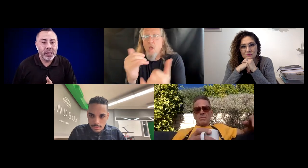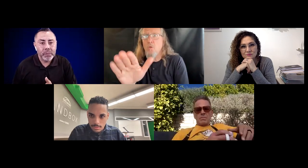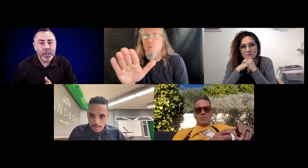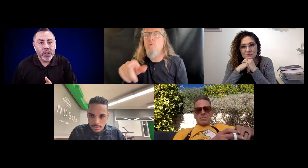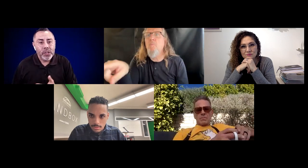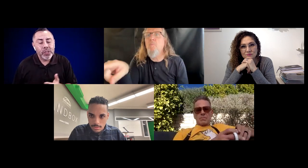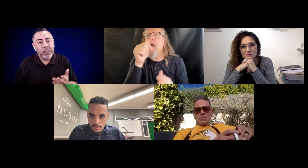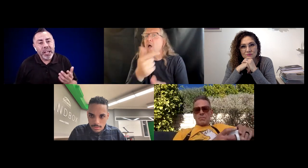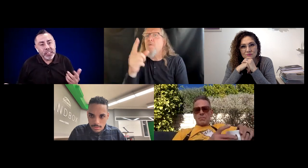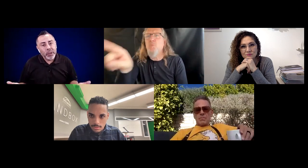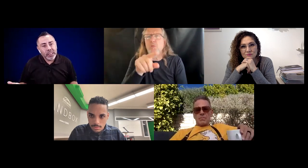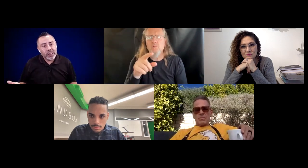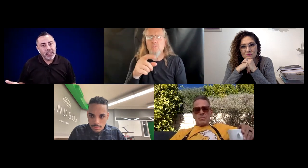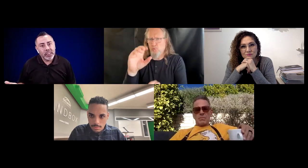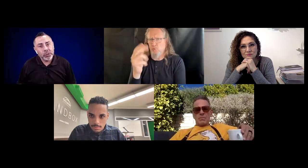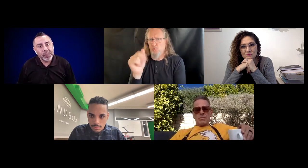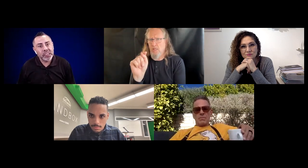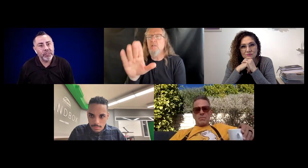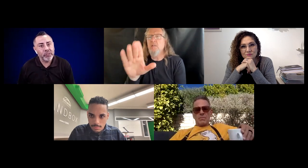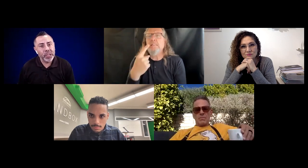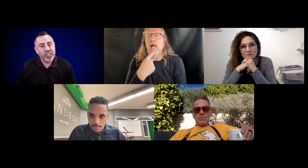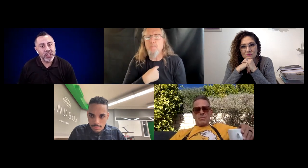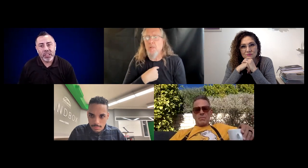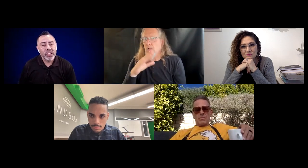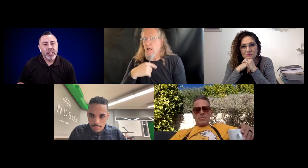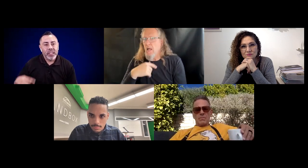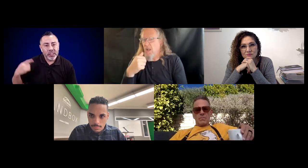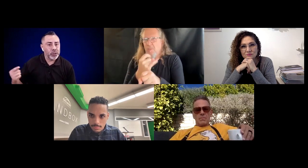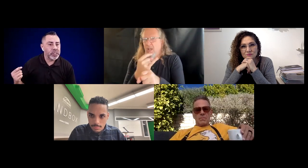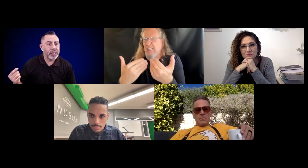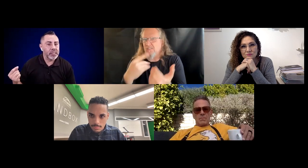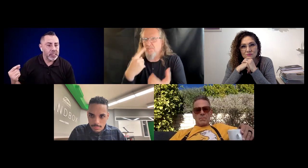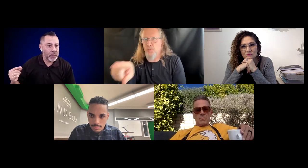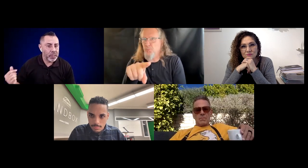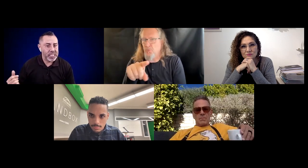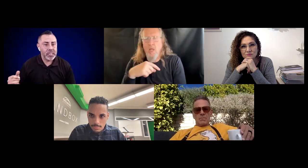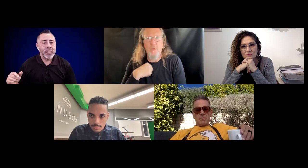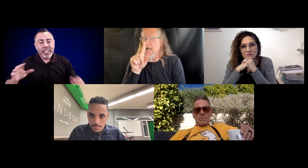So the mind is processing those pieces of information in those 3 second time limits.